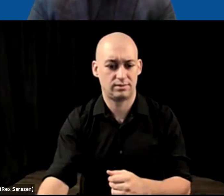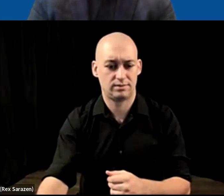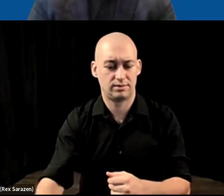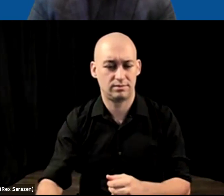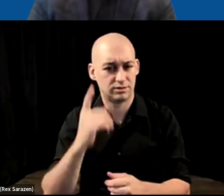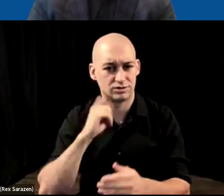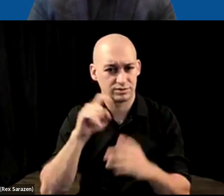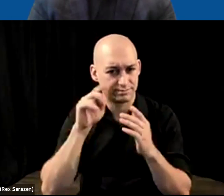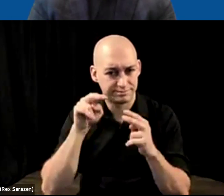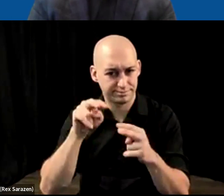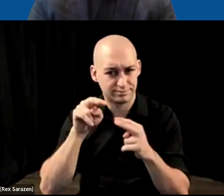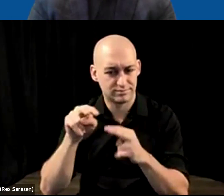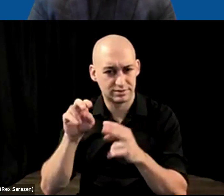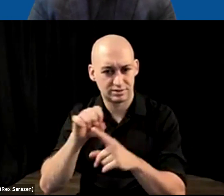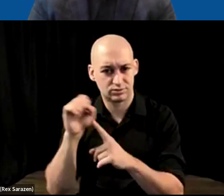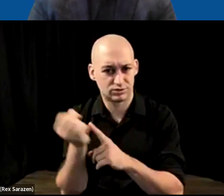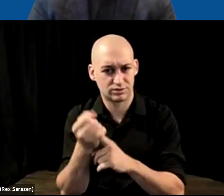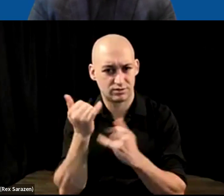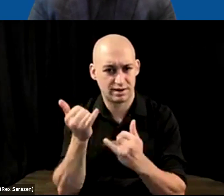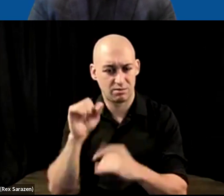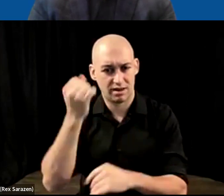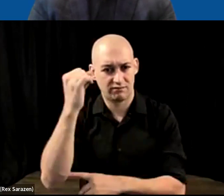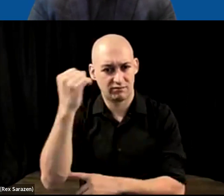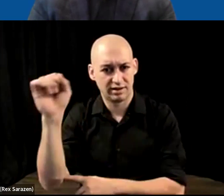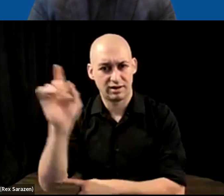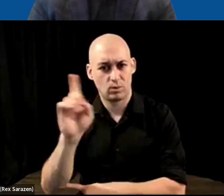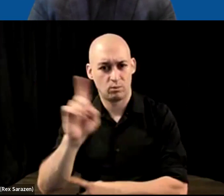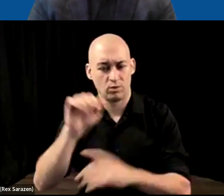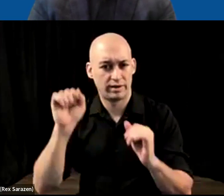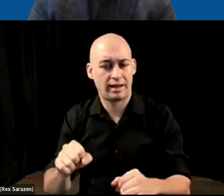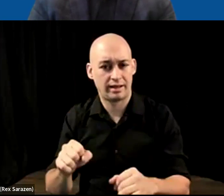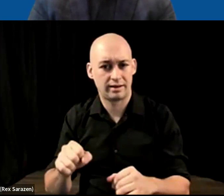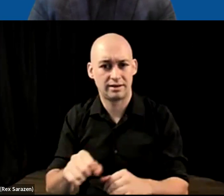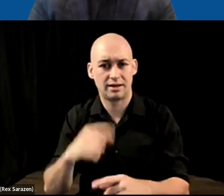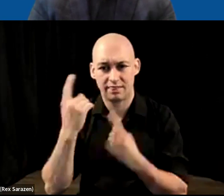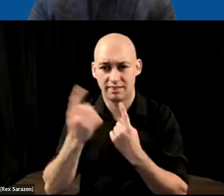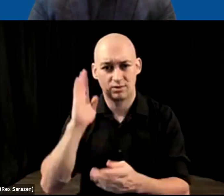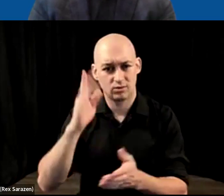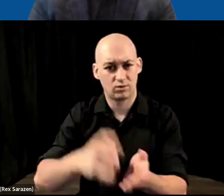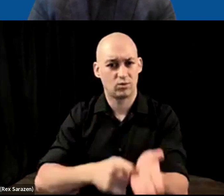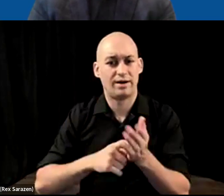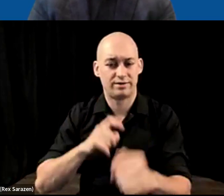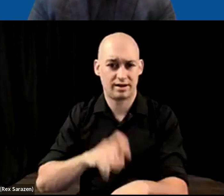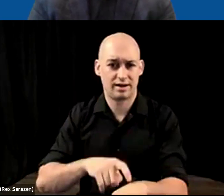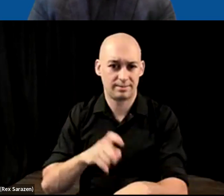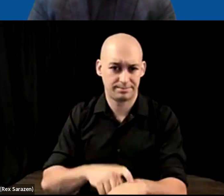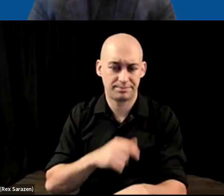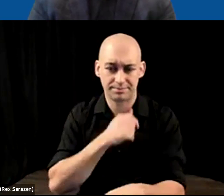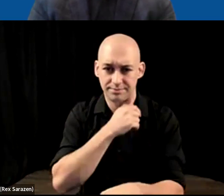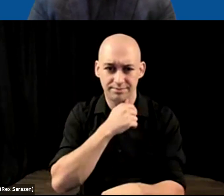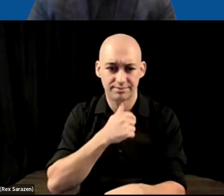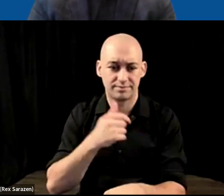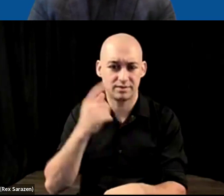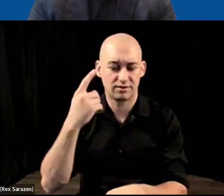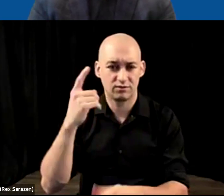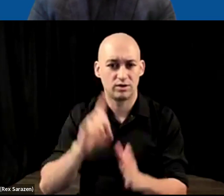those situations and advocating where we can. But I think it's going take some time to develop a